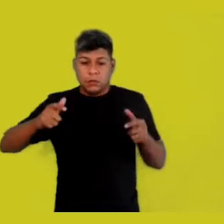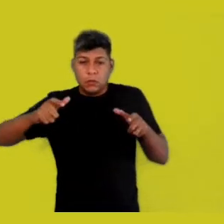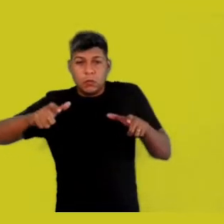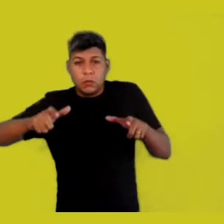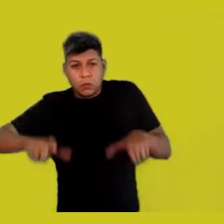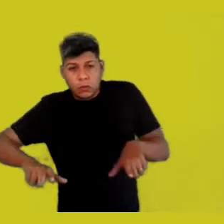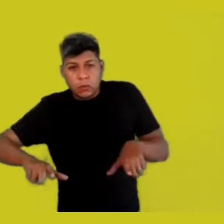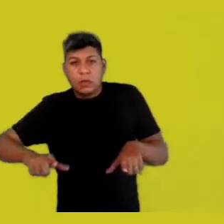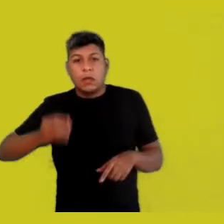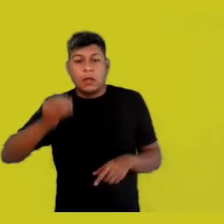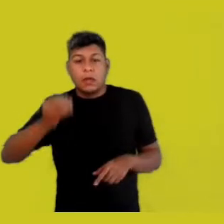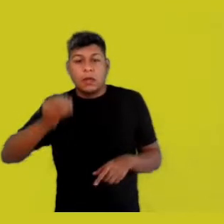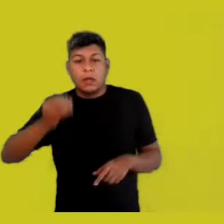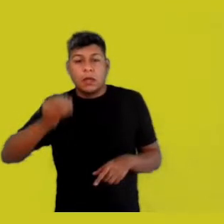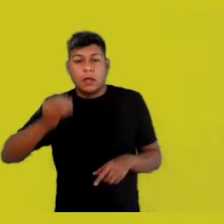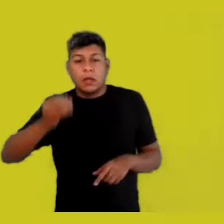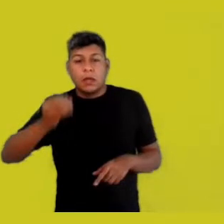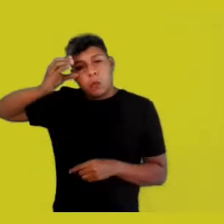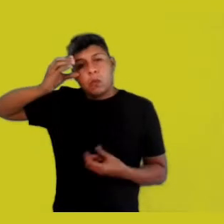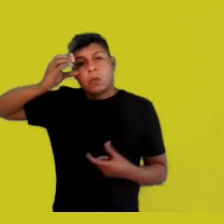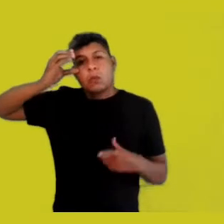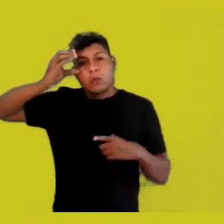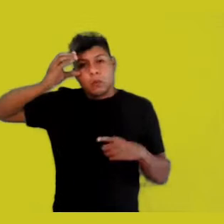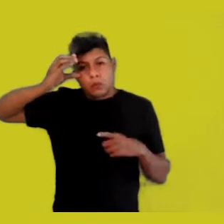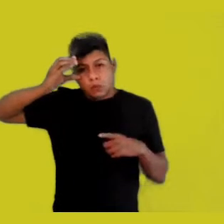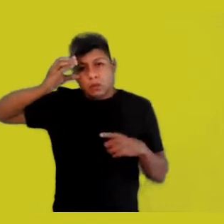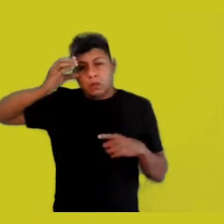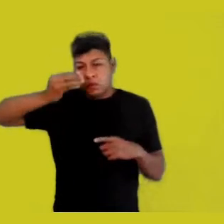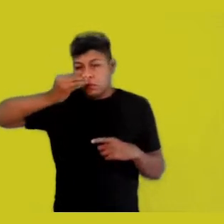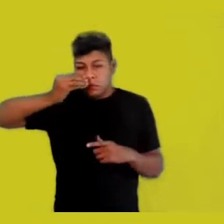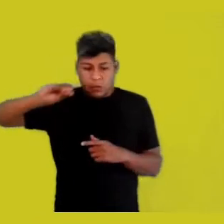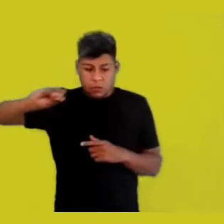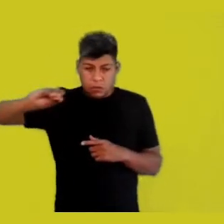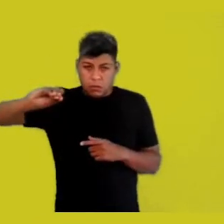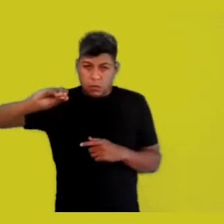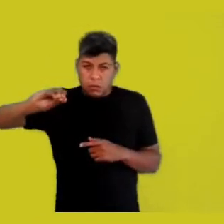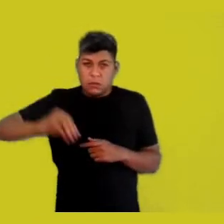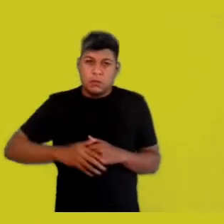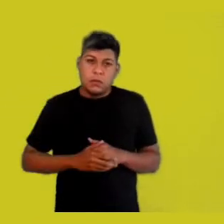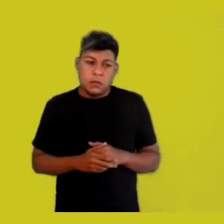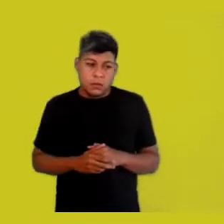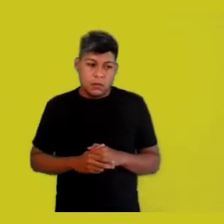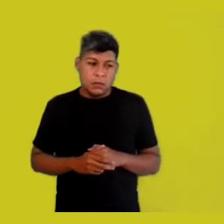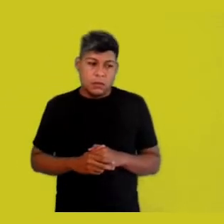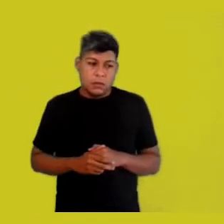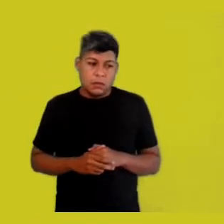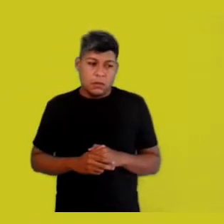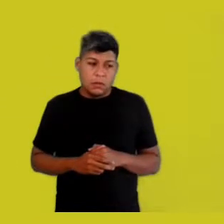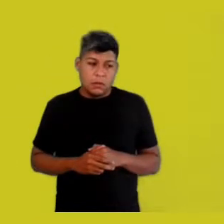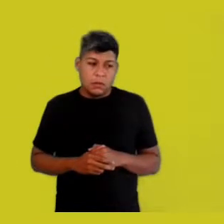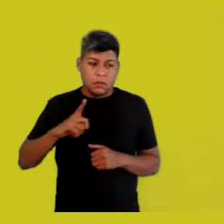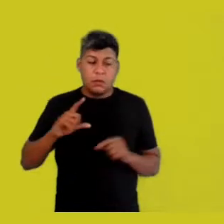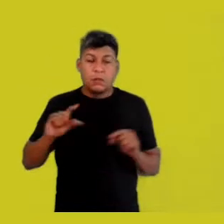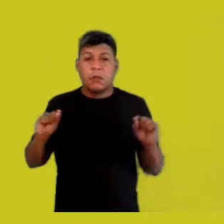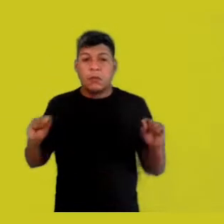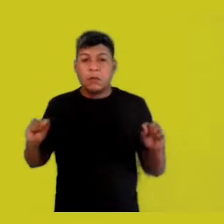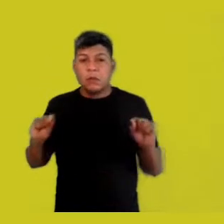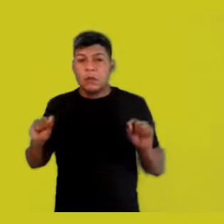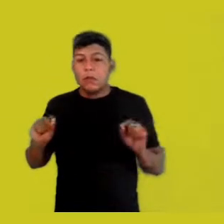it has to do with letting go, with the humble recognition